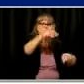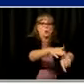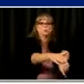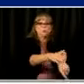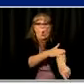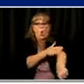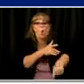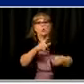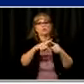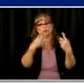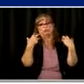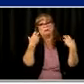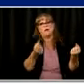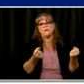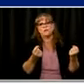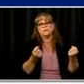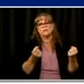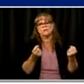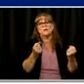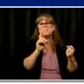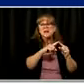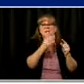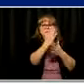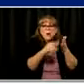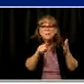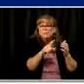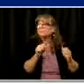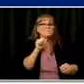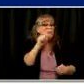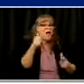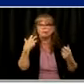and loss in that four to five day range but largely it's the people that then deteriorate